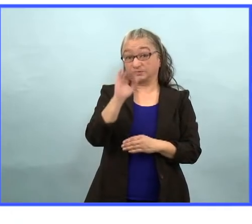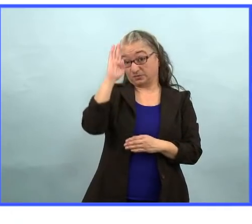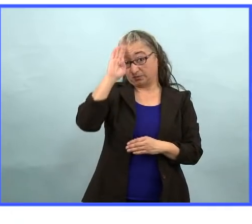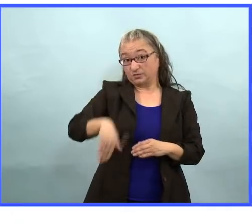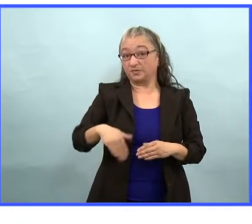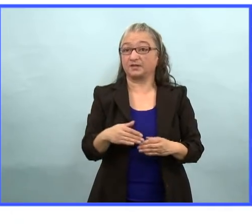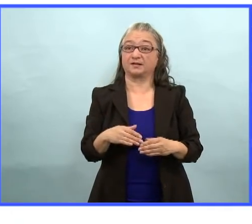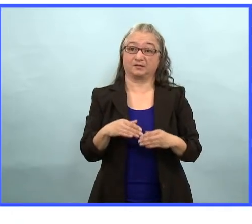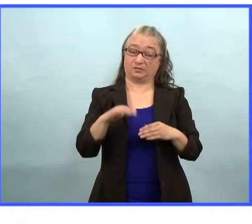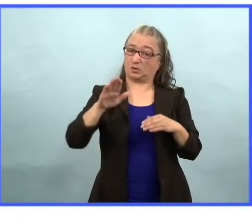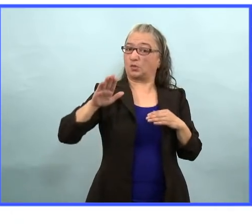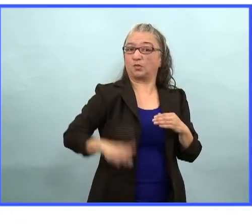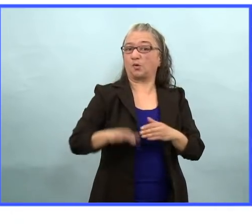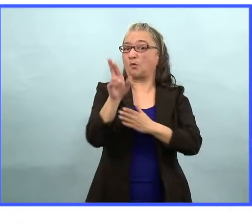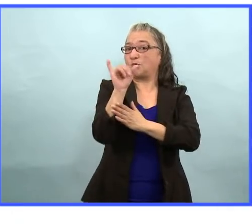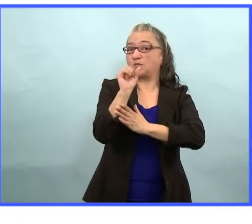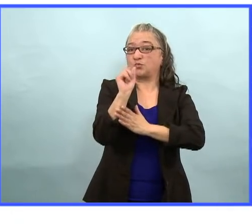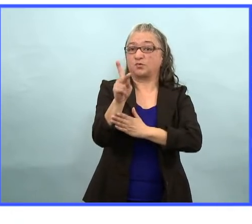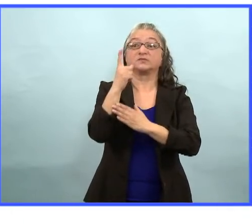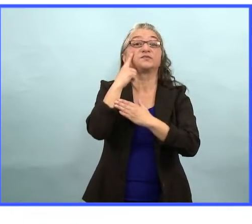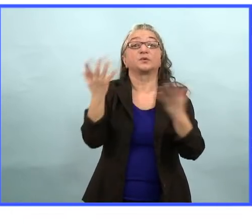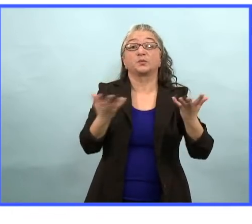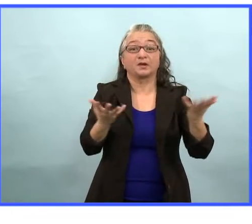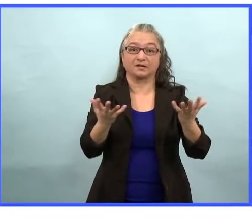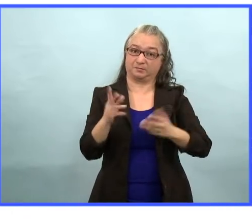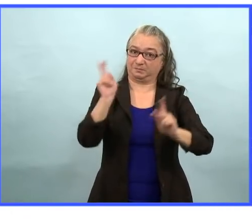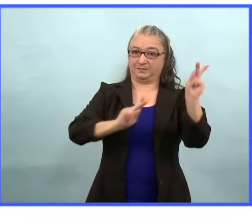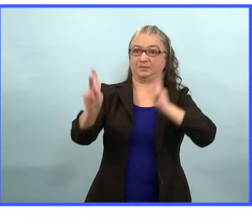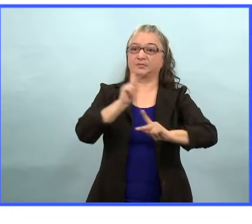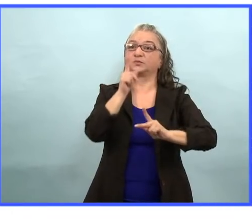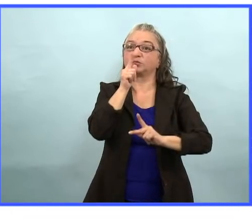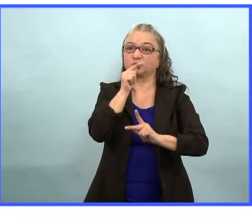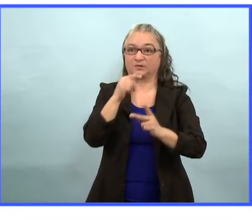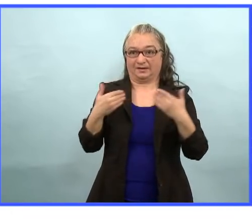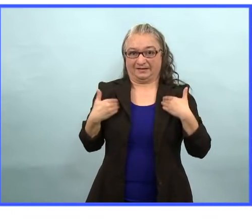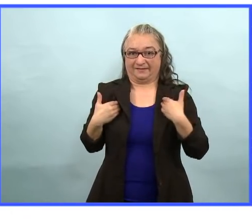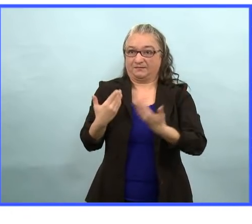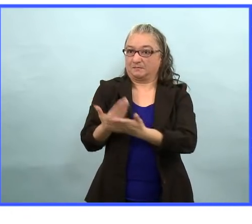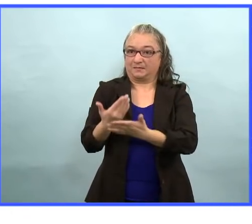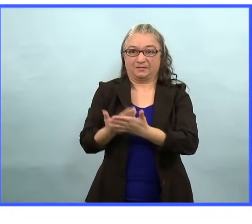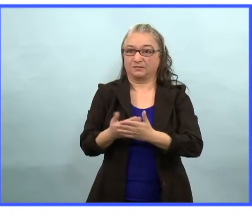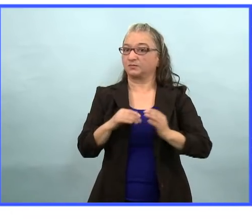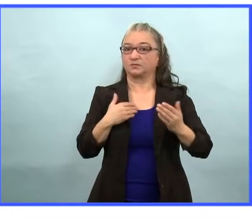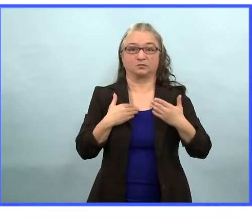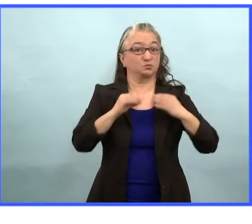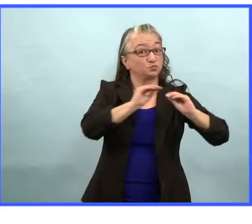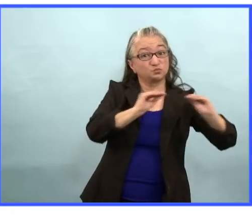dramatic difference in the proportion of cases occurring in these communities next slide please